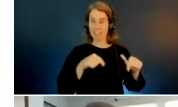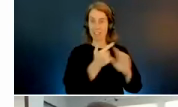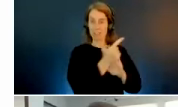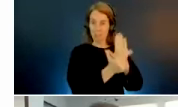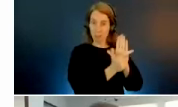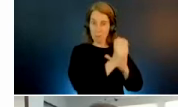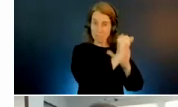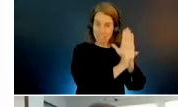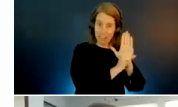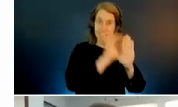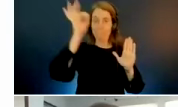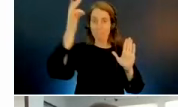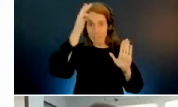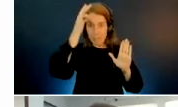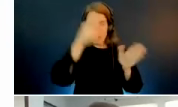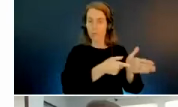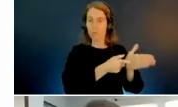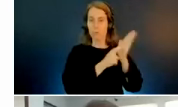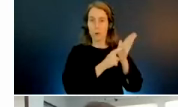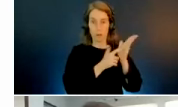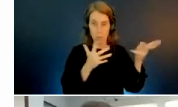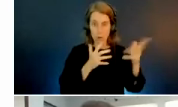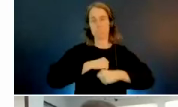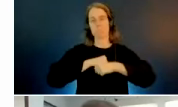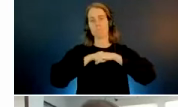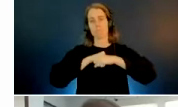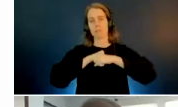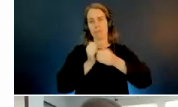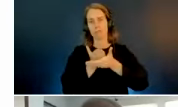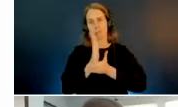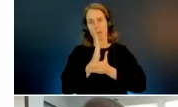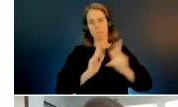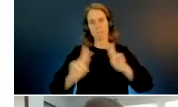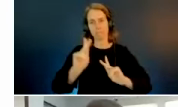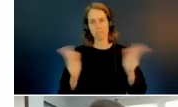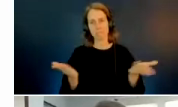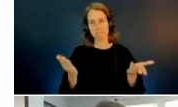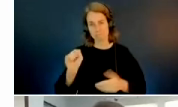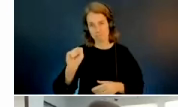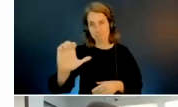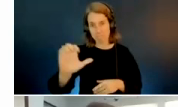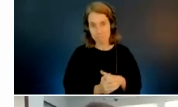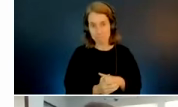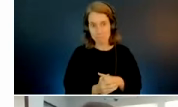in South Carolina, we mentioned that because we do get state and federal funds but we